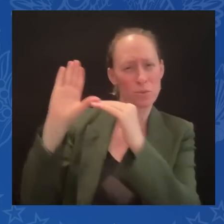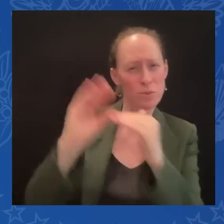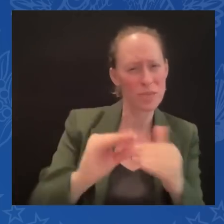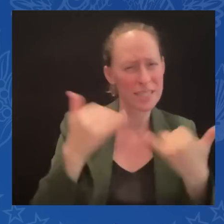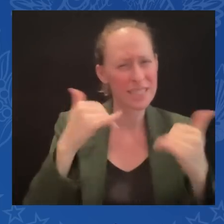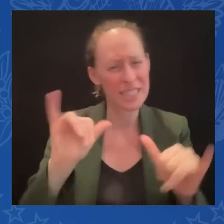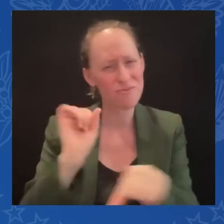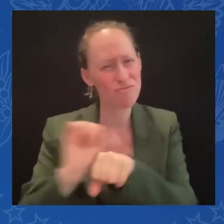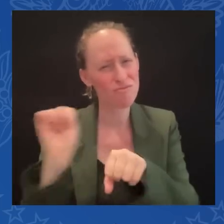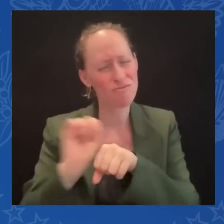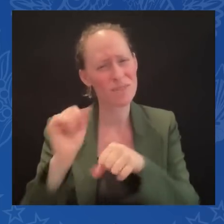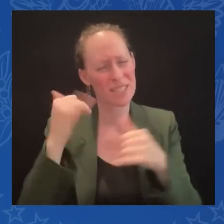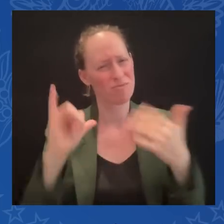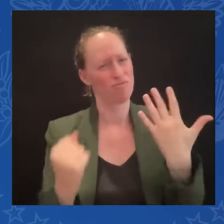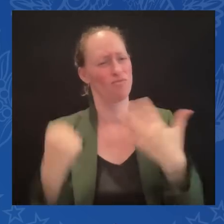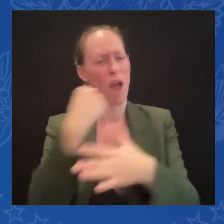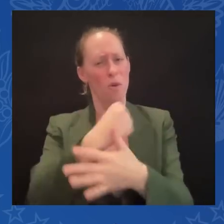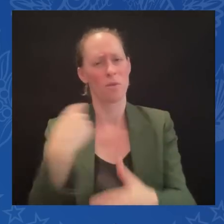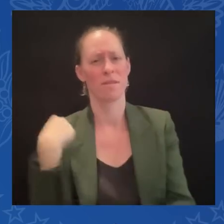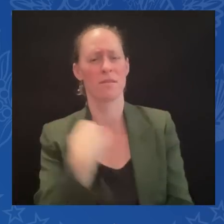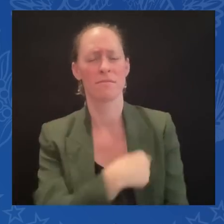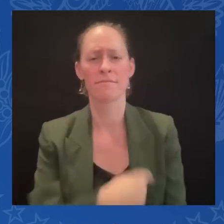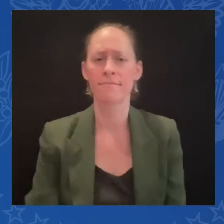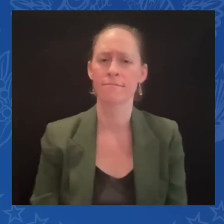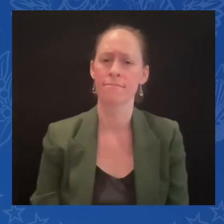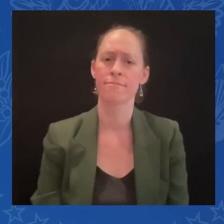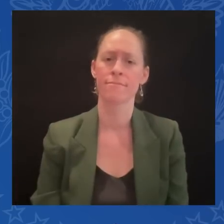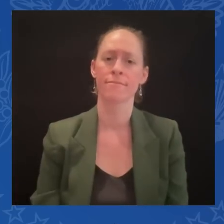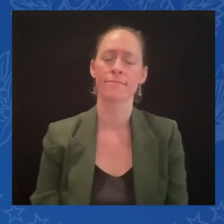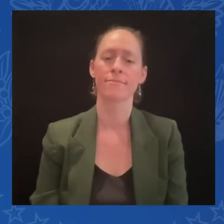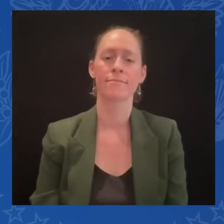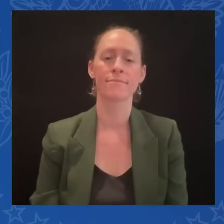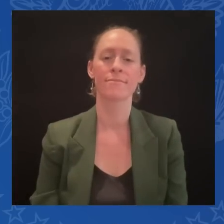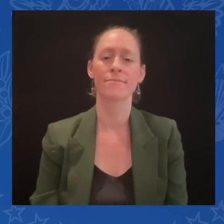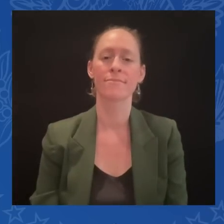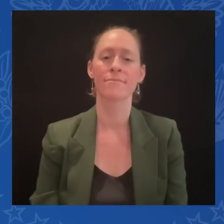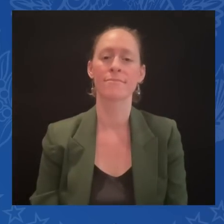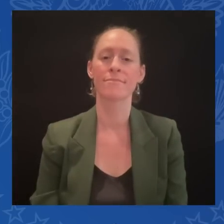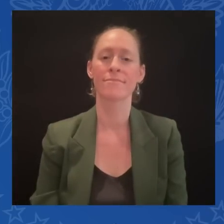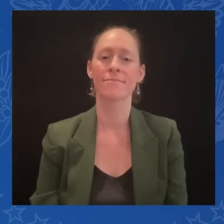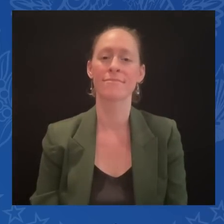is at a 36-year high. The share of working-age Americans in the workforce